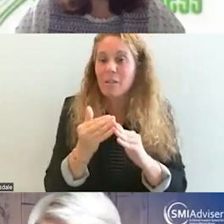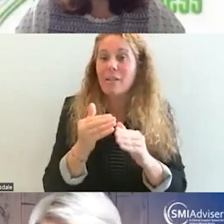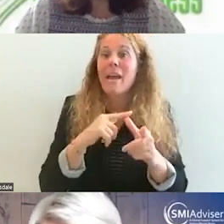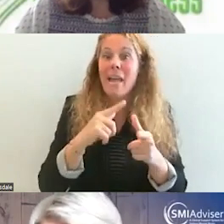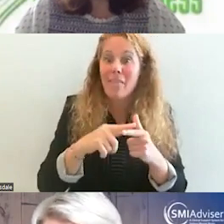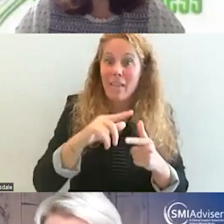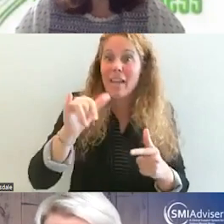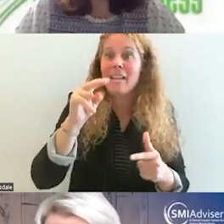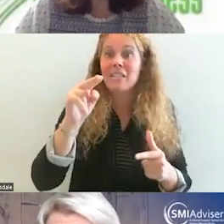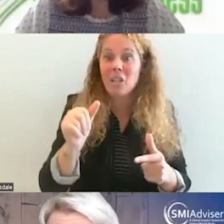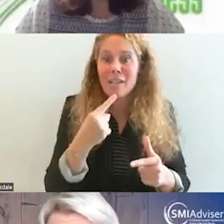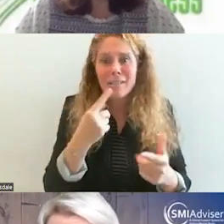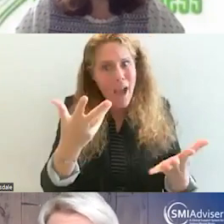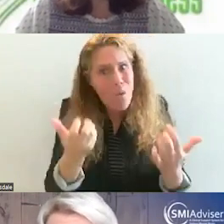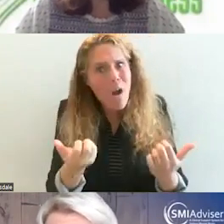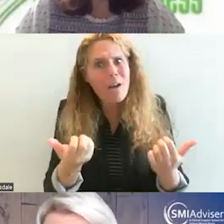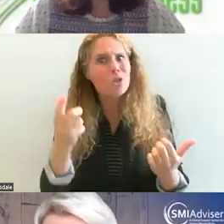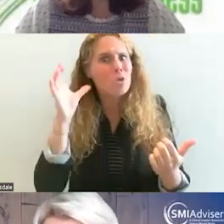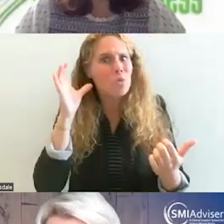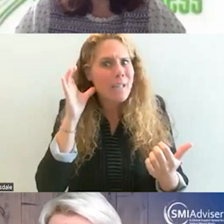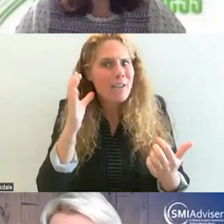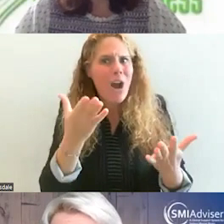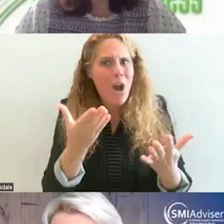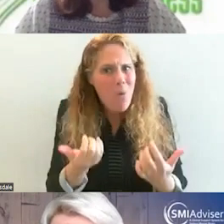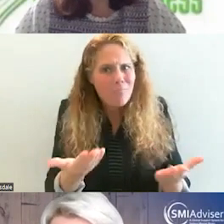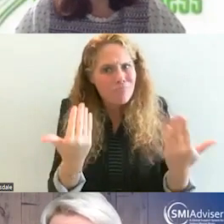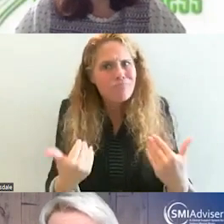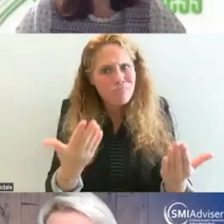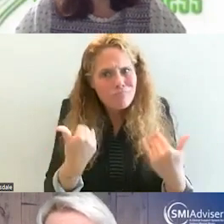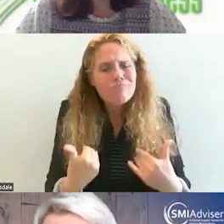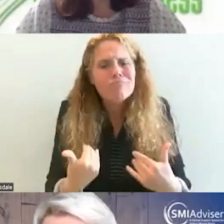HEAR FROM YOU AND TELL ME HOW WE CAN BREAK DOWN THE SILOS AND MAKE